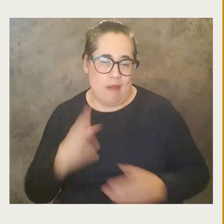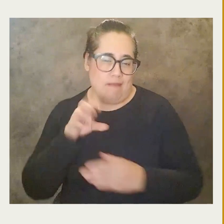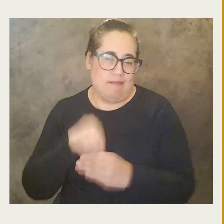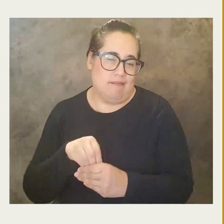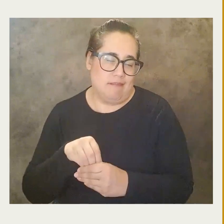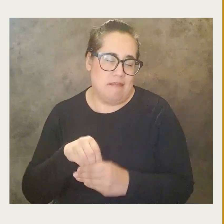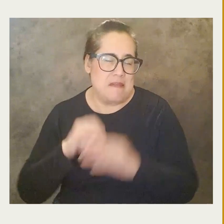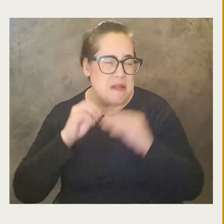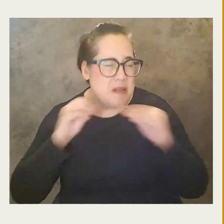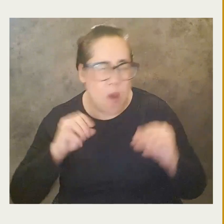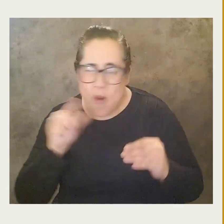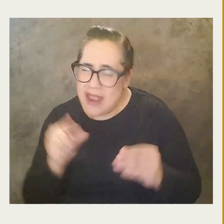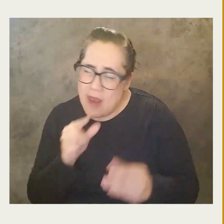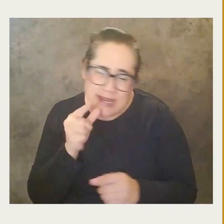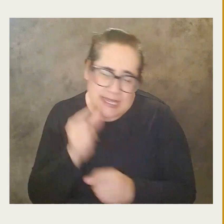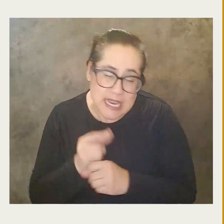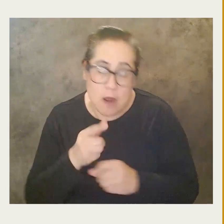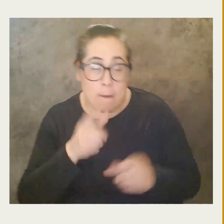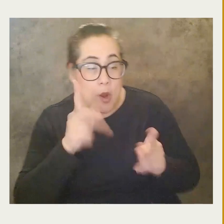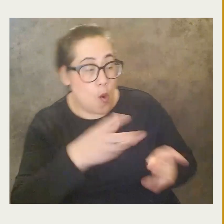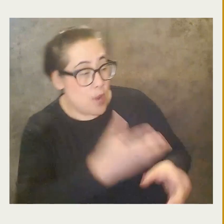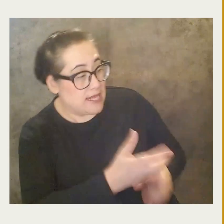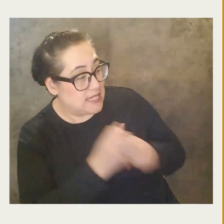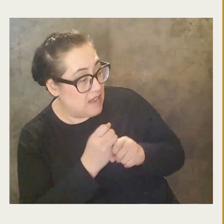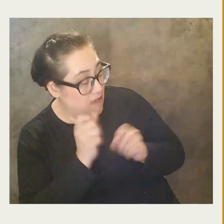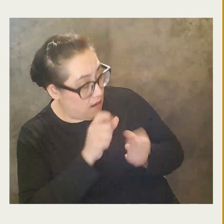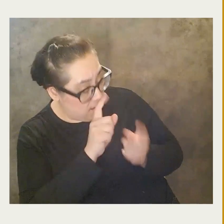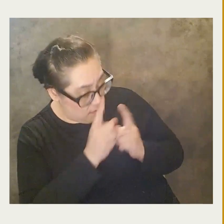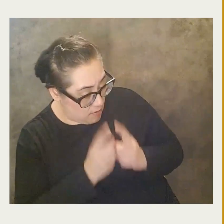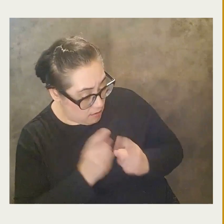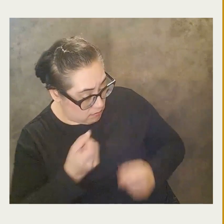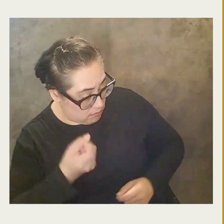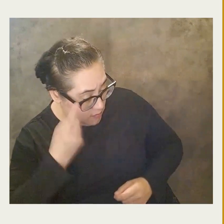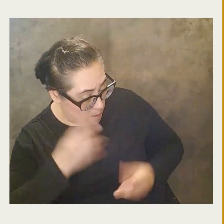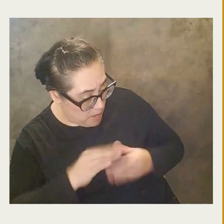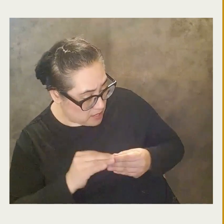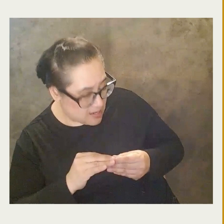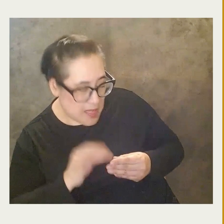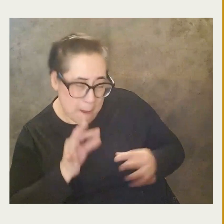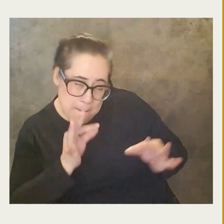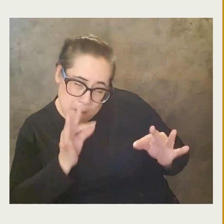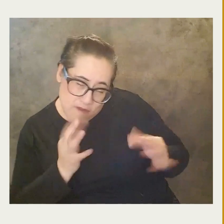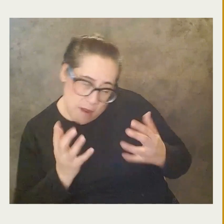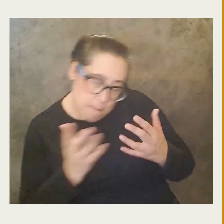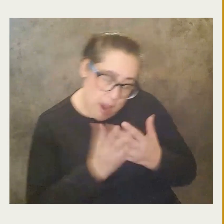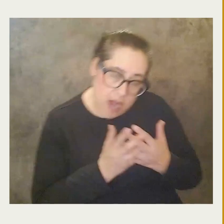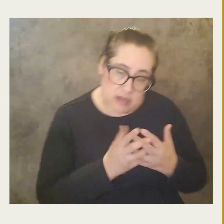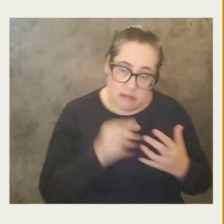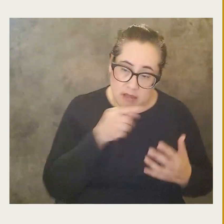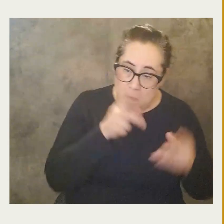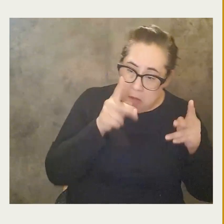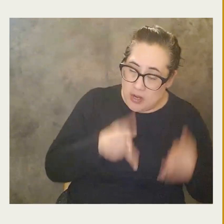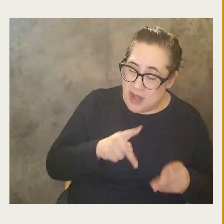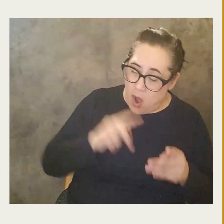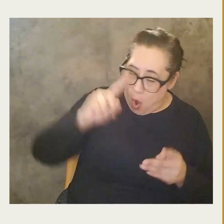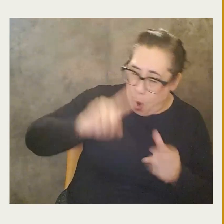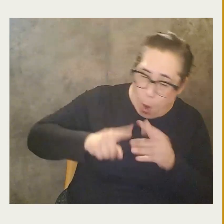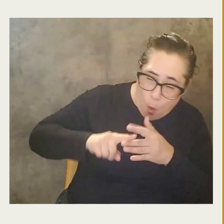There is no guarantee that the receiver will decode the ... message in a way that perfectly matches the ... speaker's original intention.